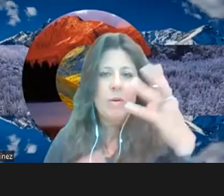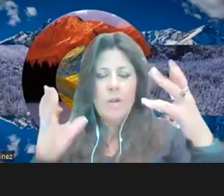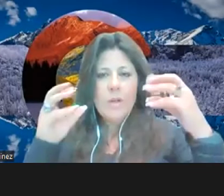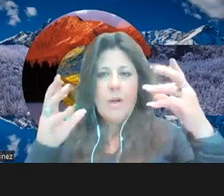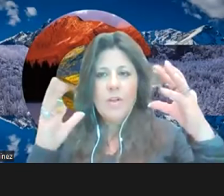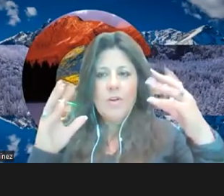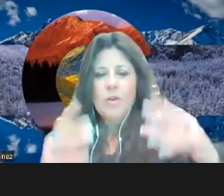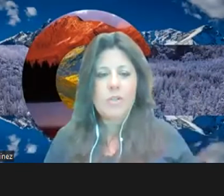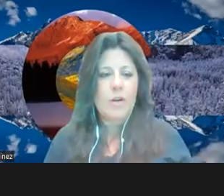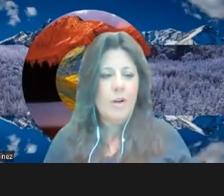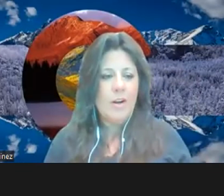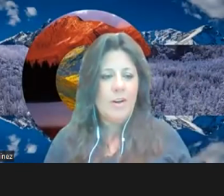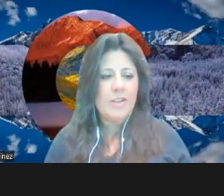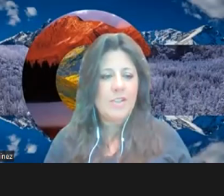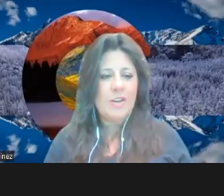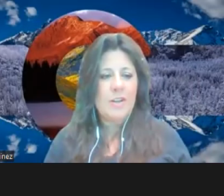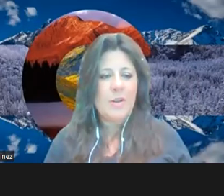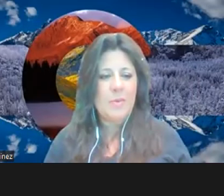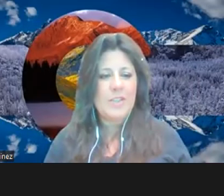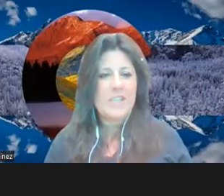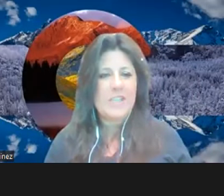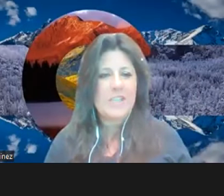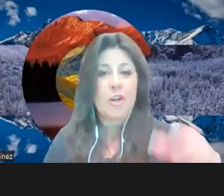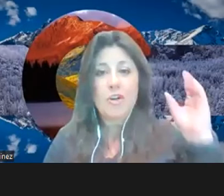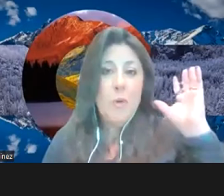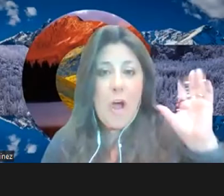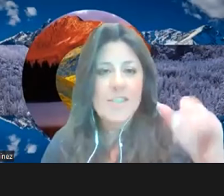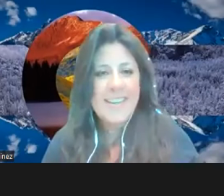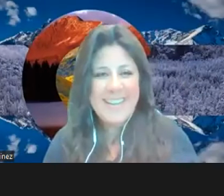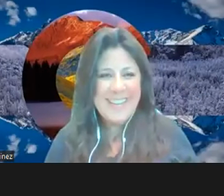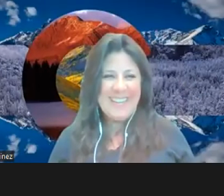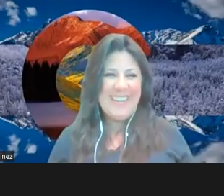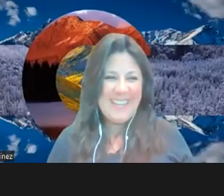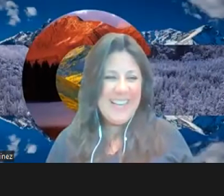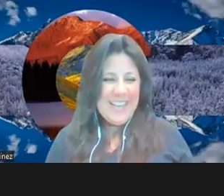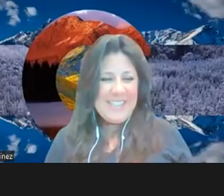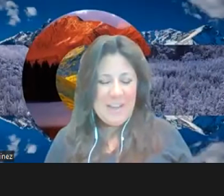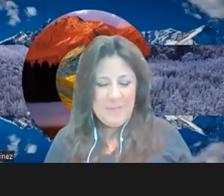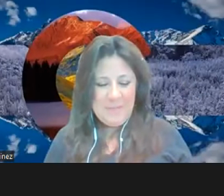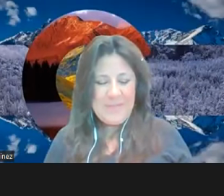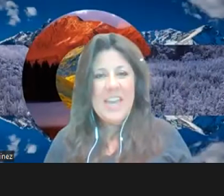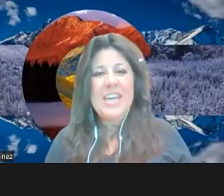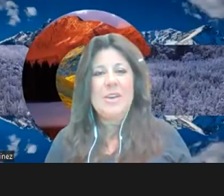all your neurons are starting to work together.